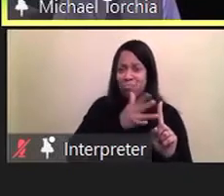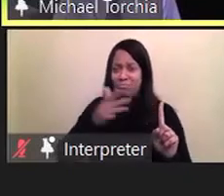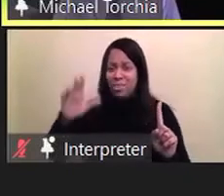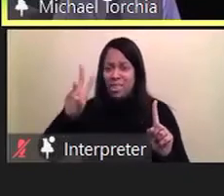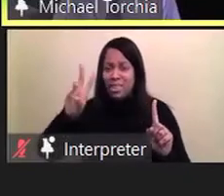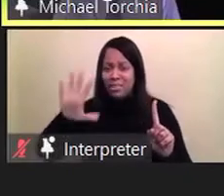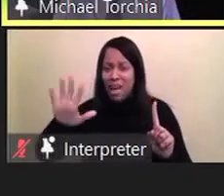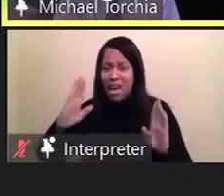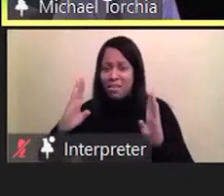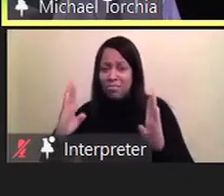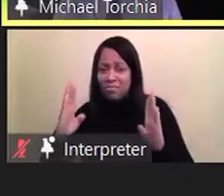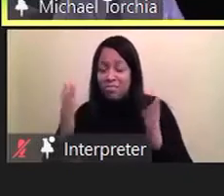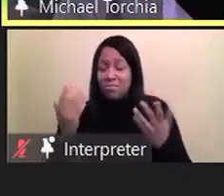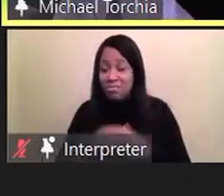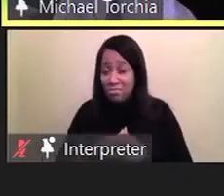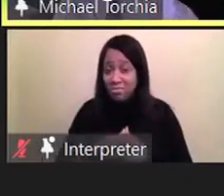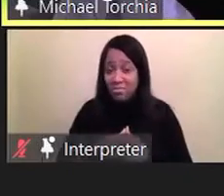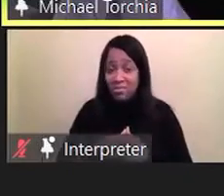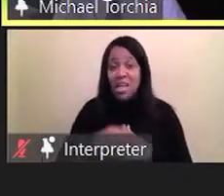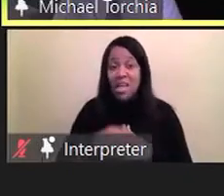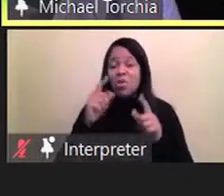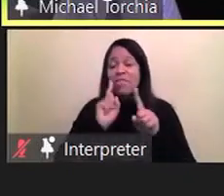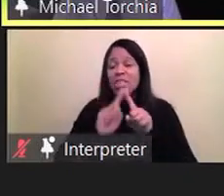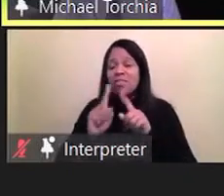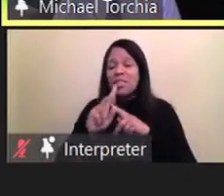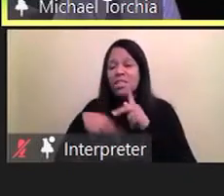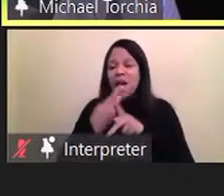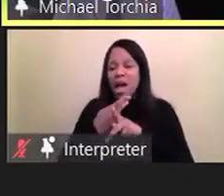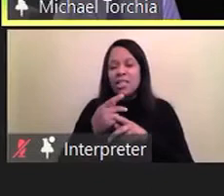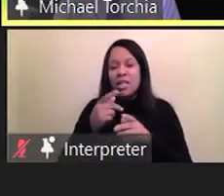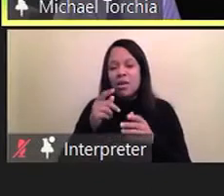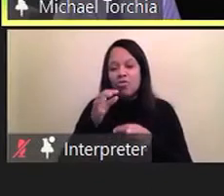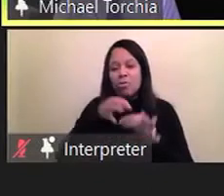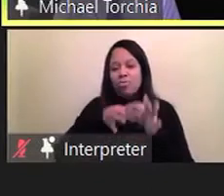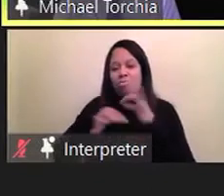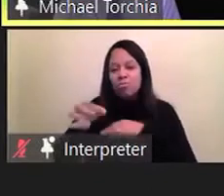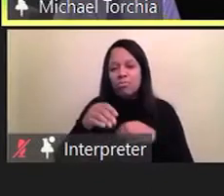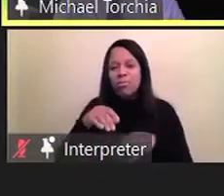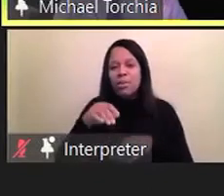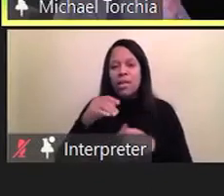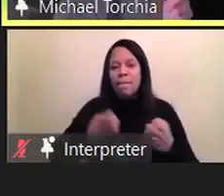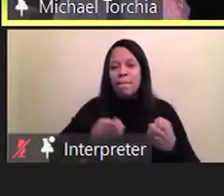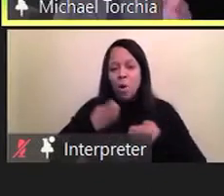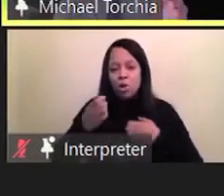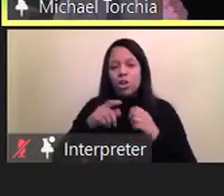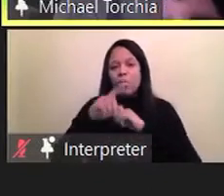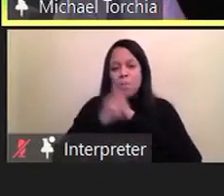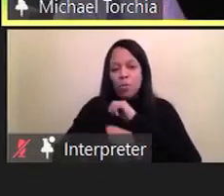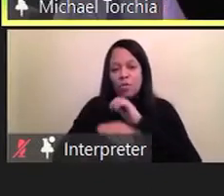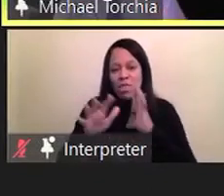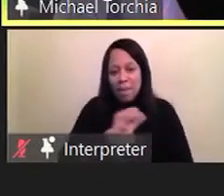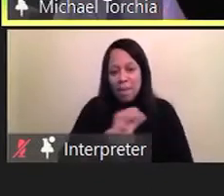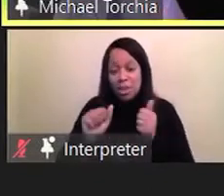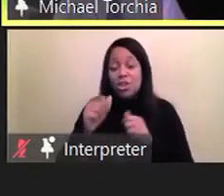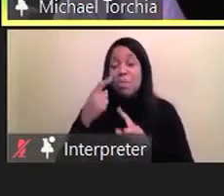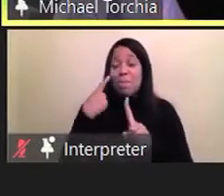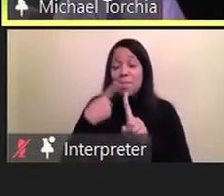punitive damages, which are punishment damages, and then attorney's fees. They're the employee's attorney's fees.